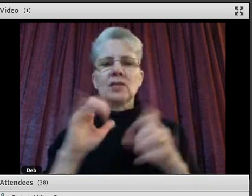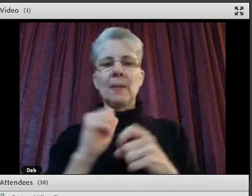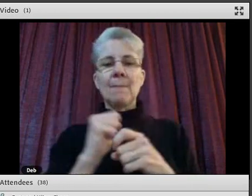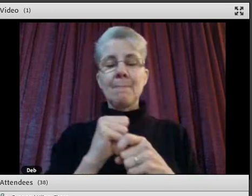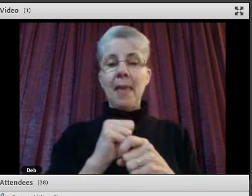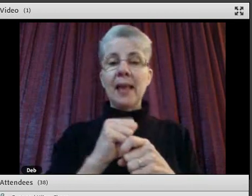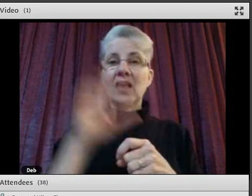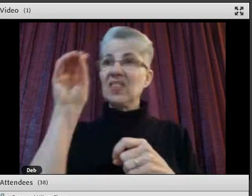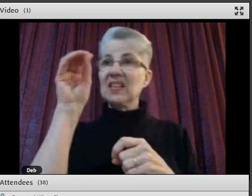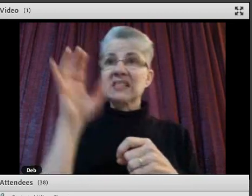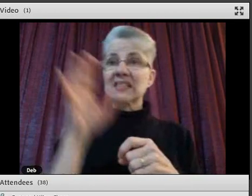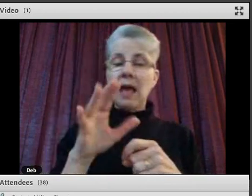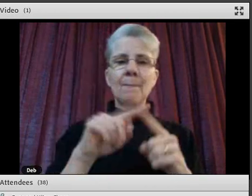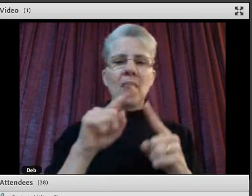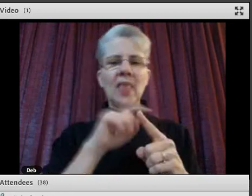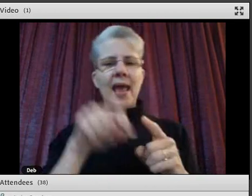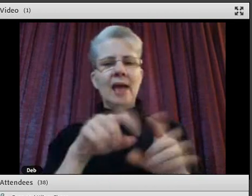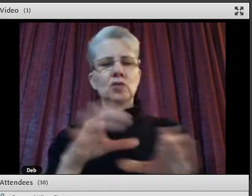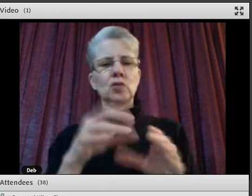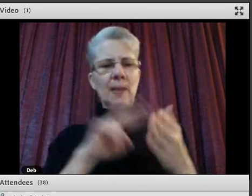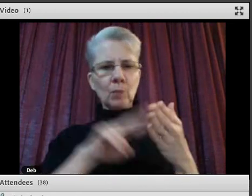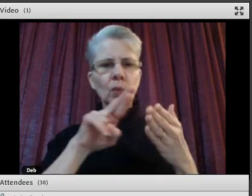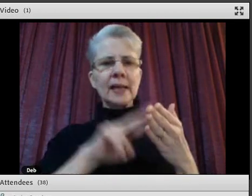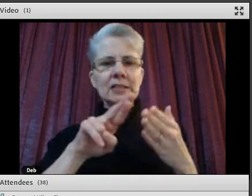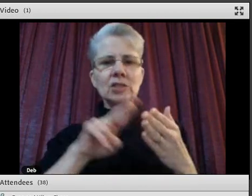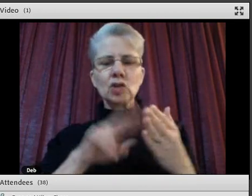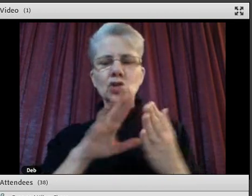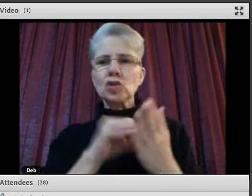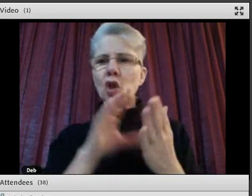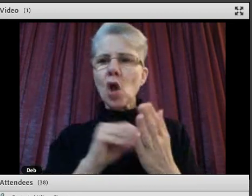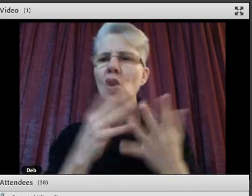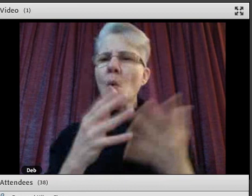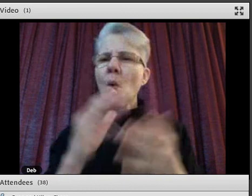But they had to do some research to learn about what an ecosystem is